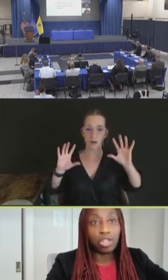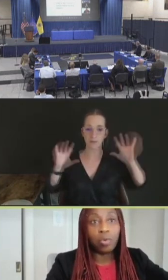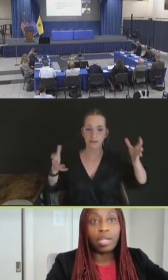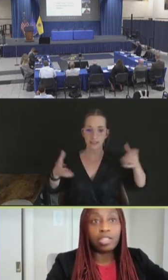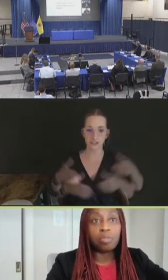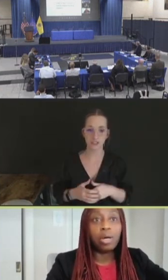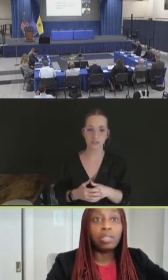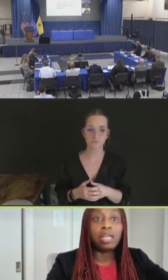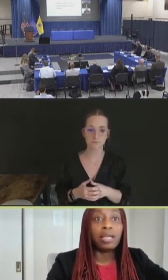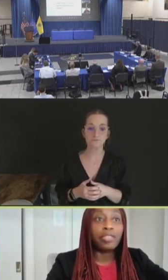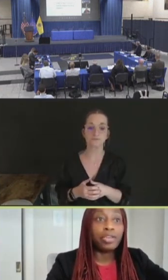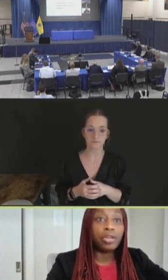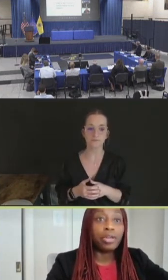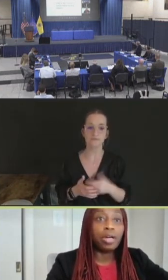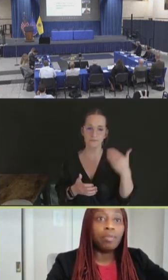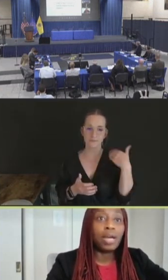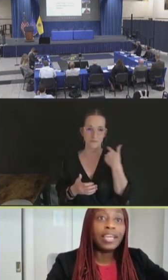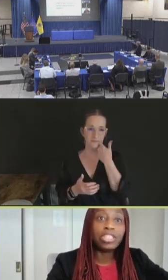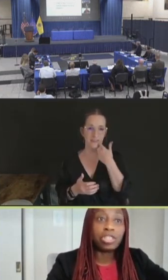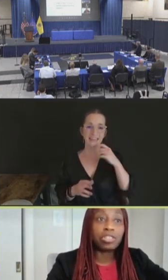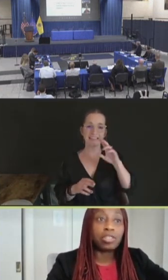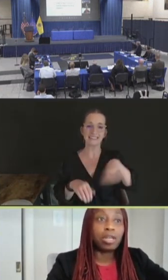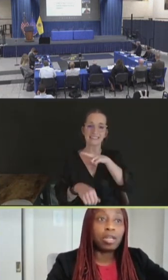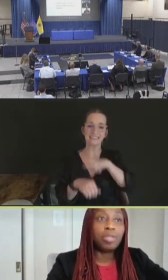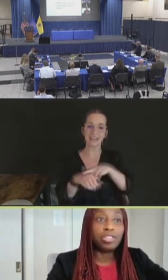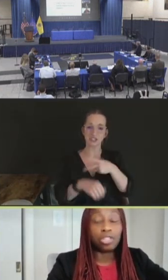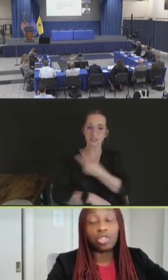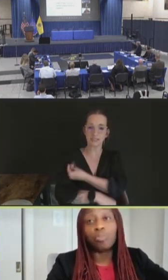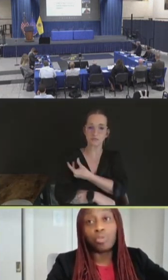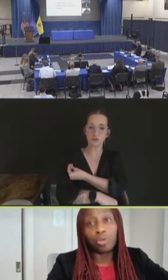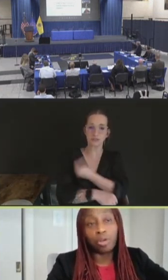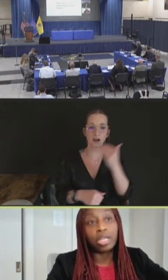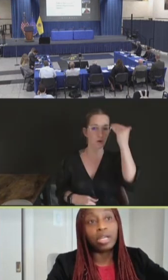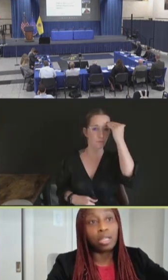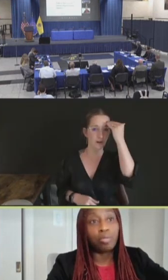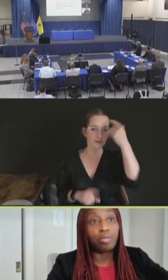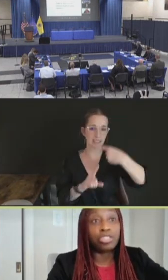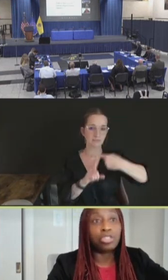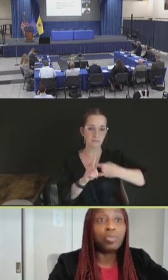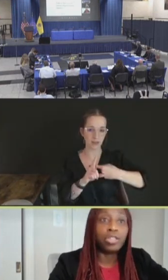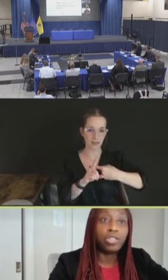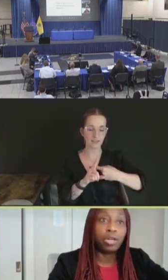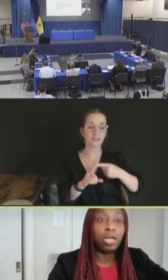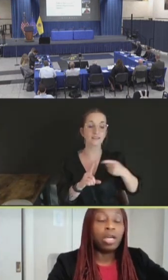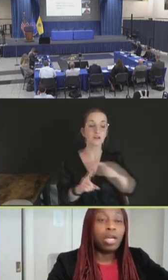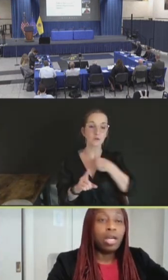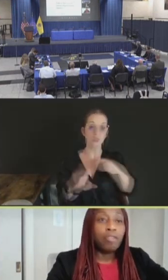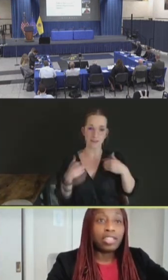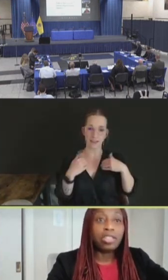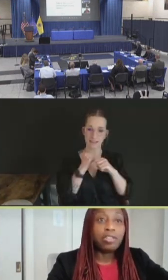Awareness Month and the IHS immunization program in collaboration with the vaccine